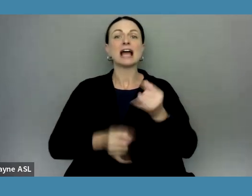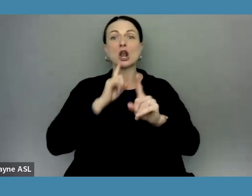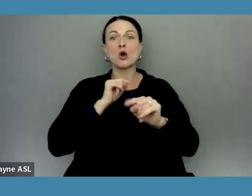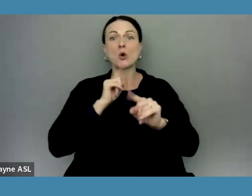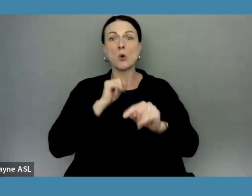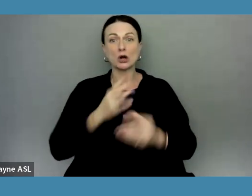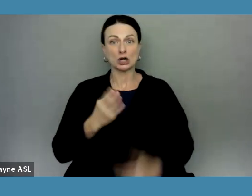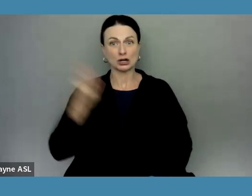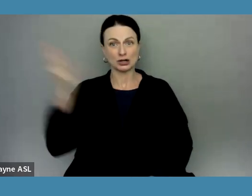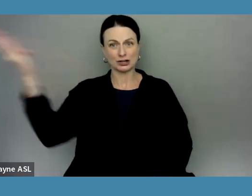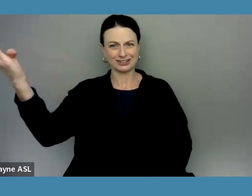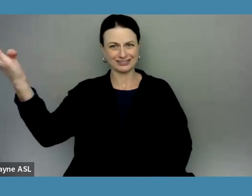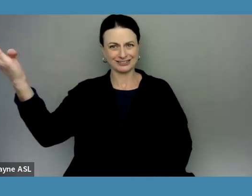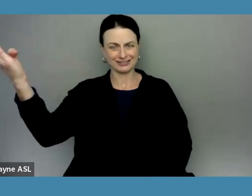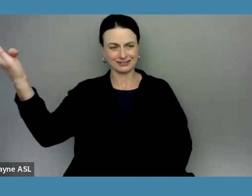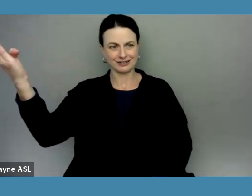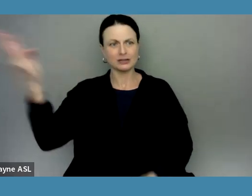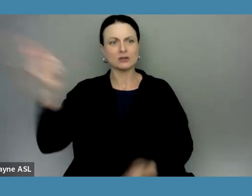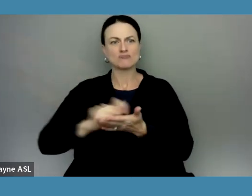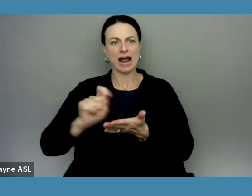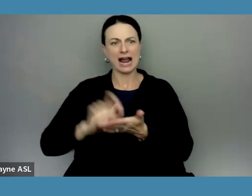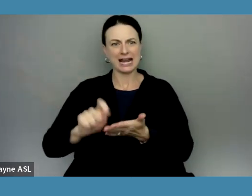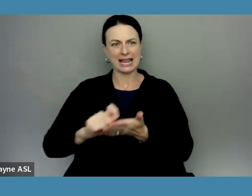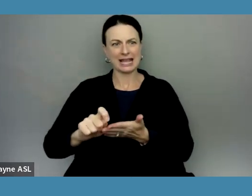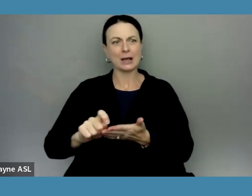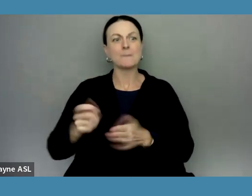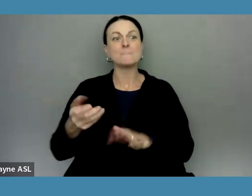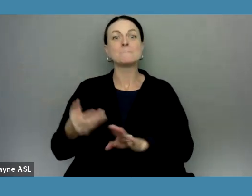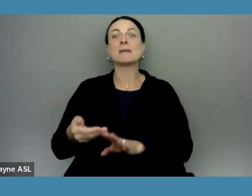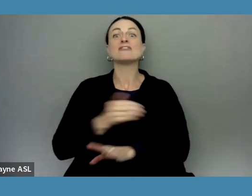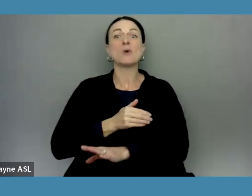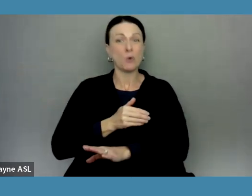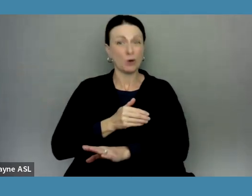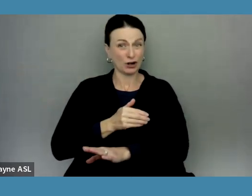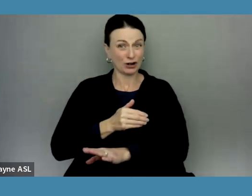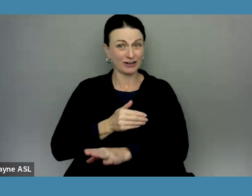to their final determination. However, that's not always the case.